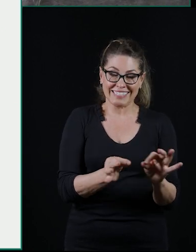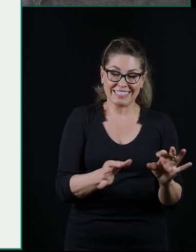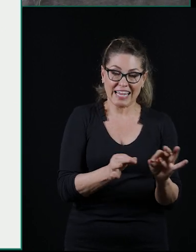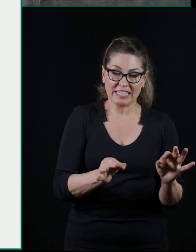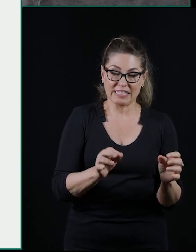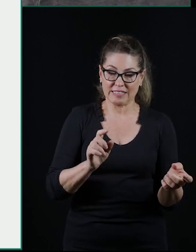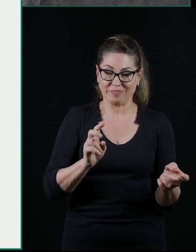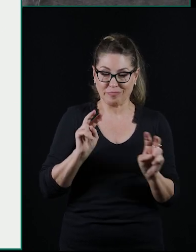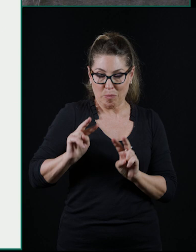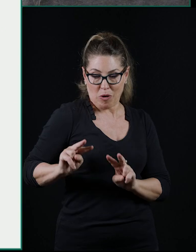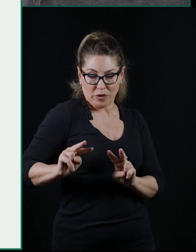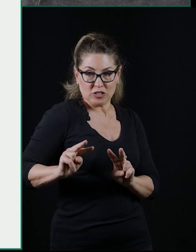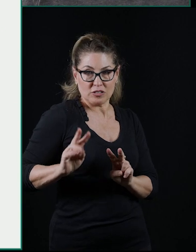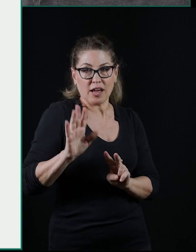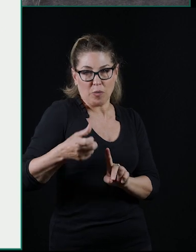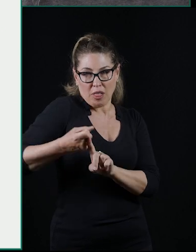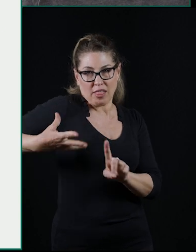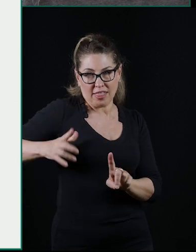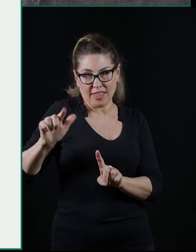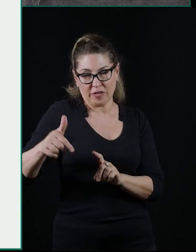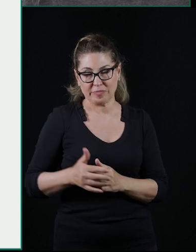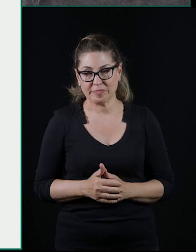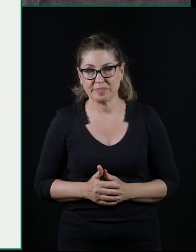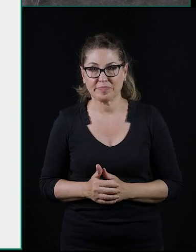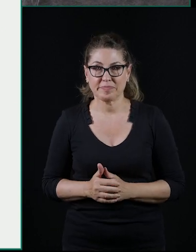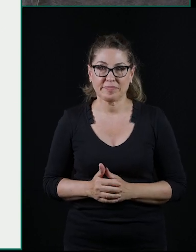which I'll dive deeper into later in this presentation.